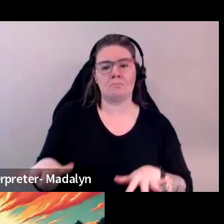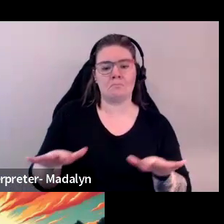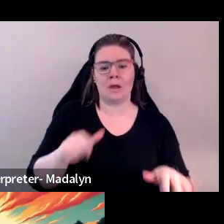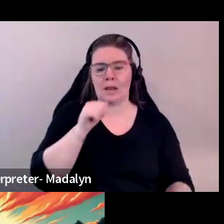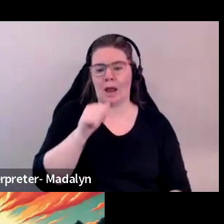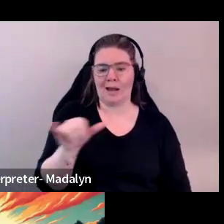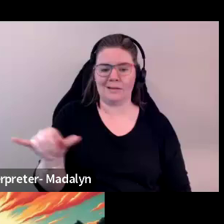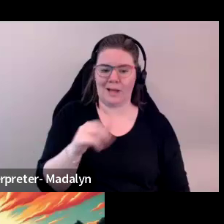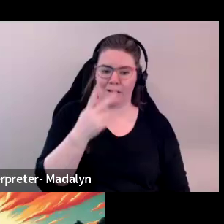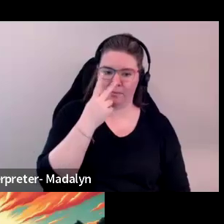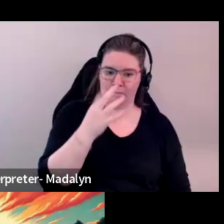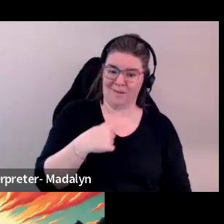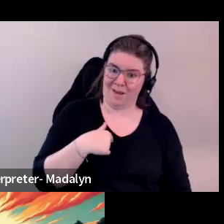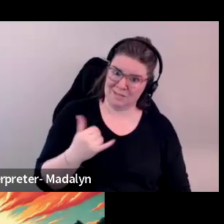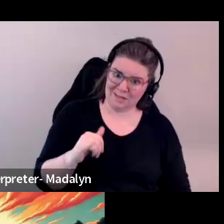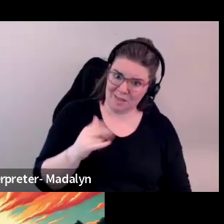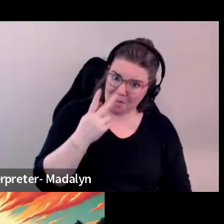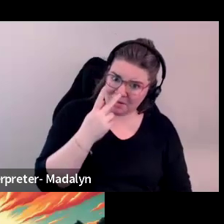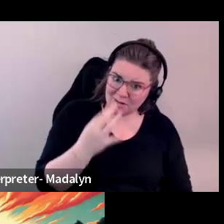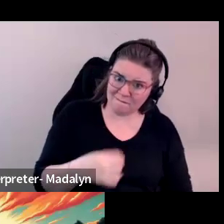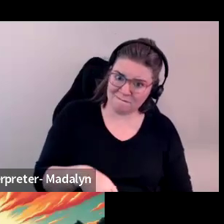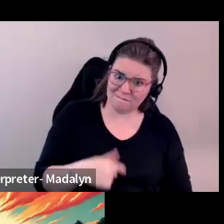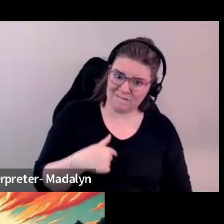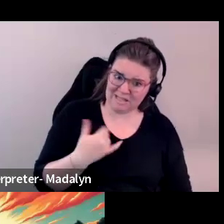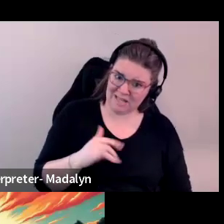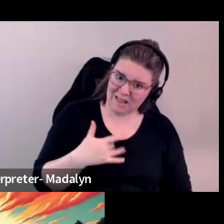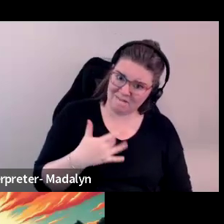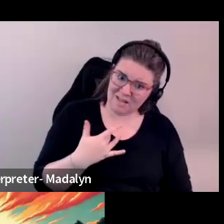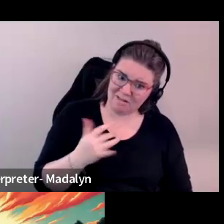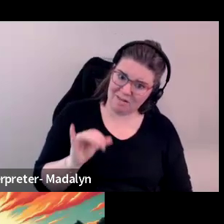Tom Olin: I'm still pissed off. I still feel that way, you know, at times. But